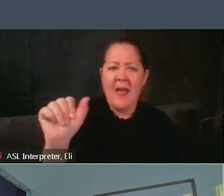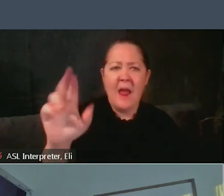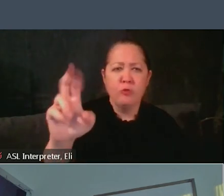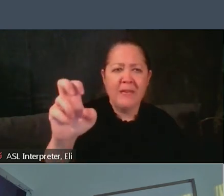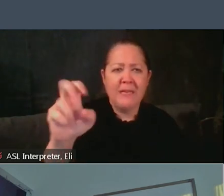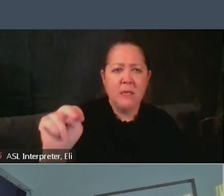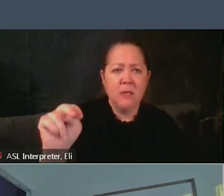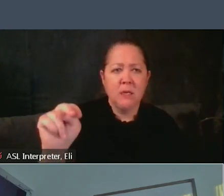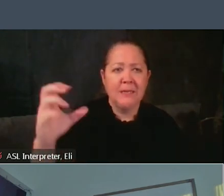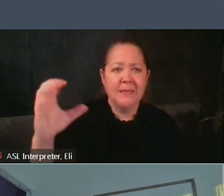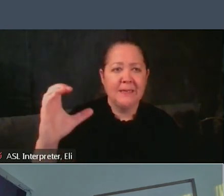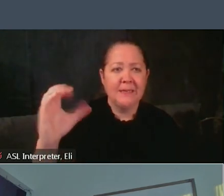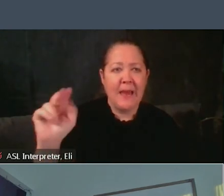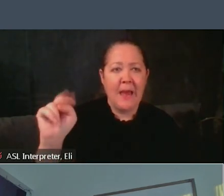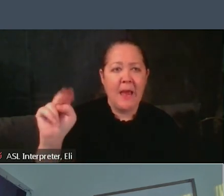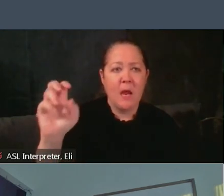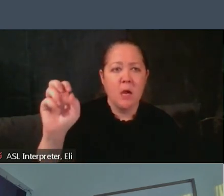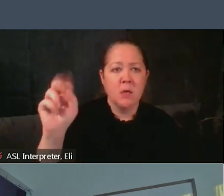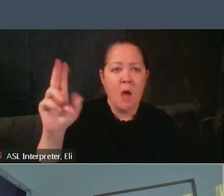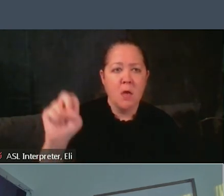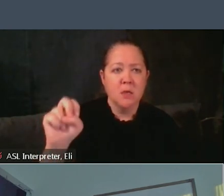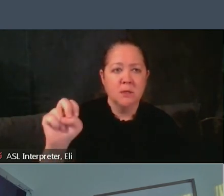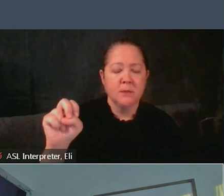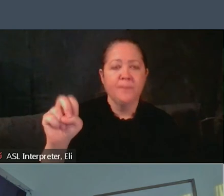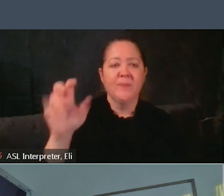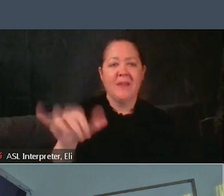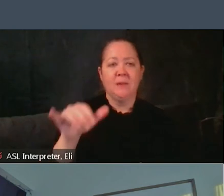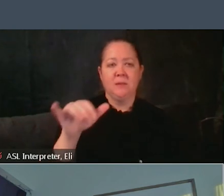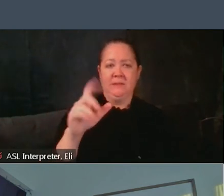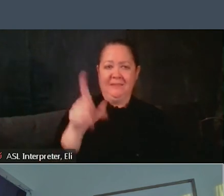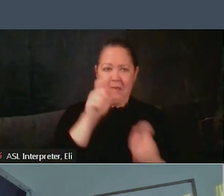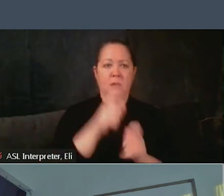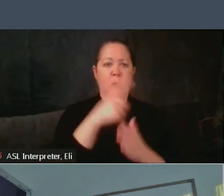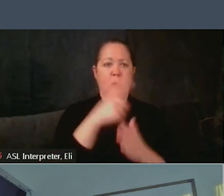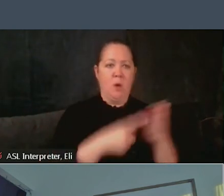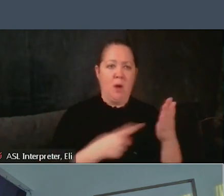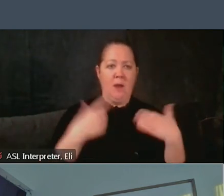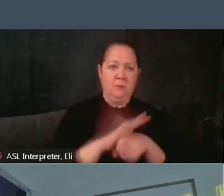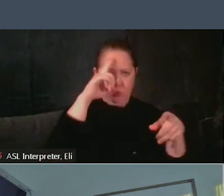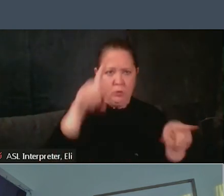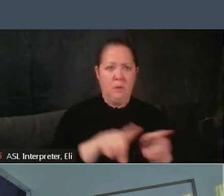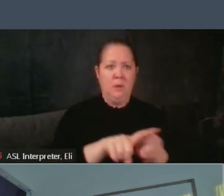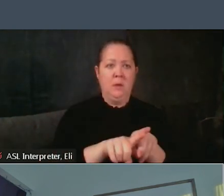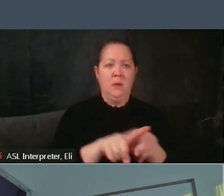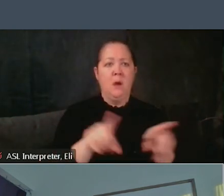They really spoke directly to what I was, what I'm saying, what I agree with. And also dahlias Shay was his,